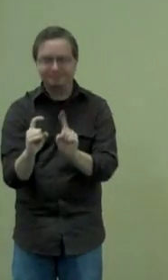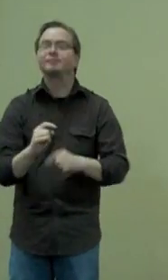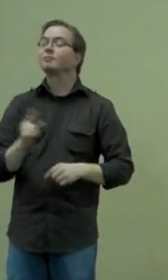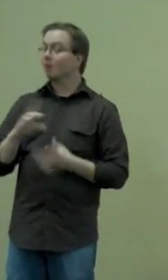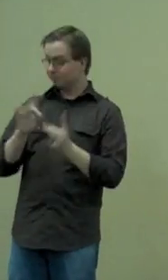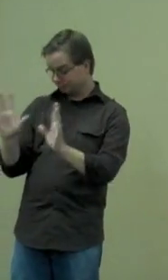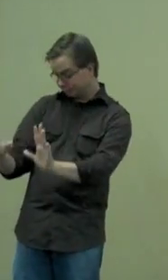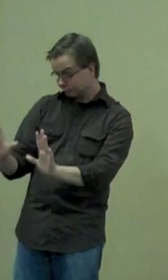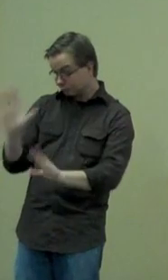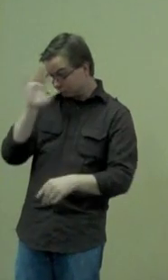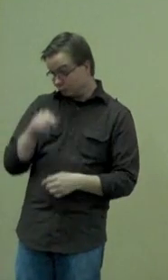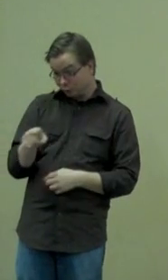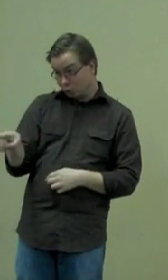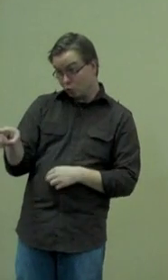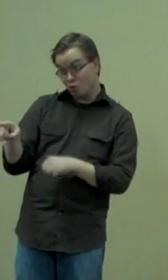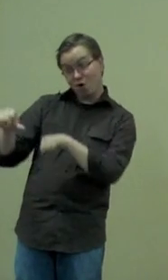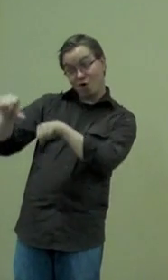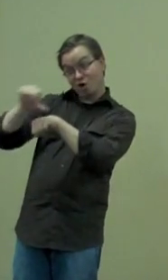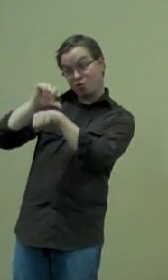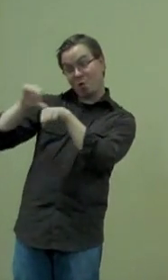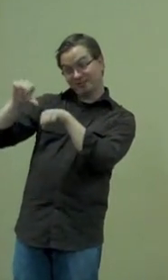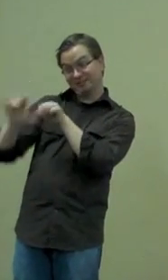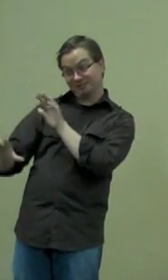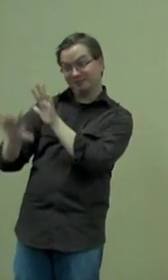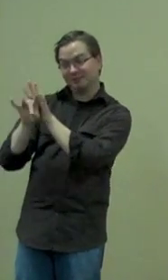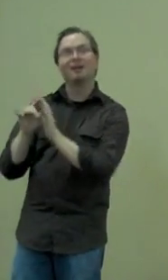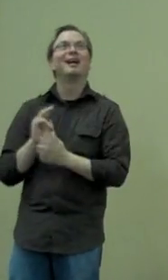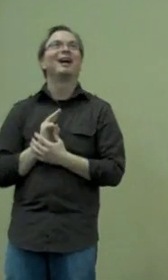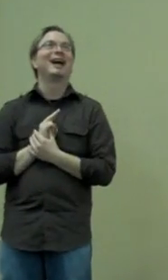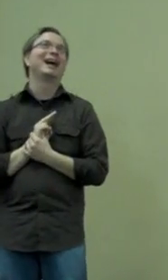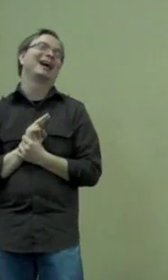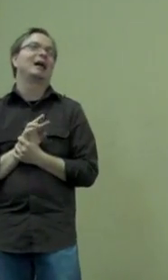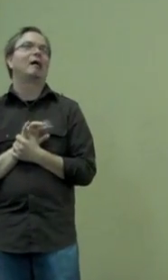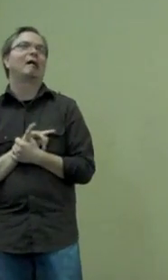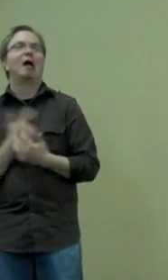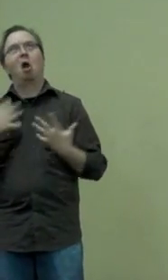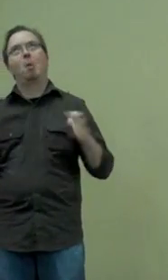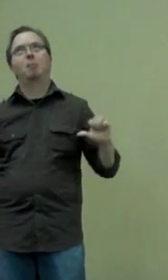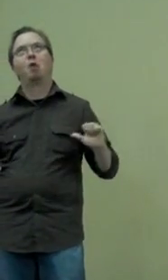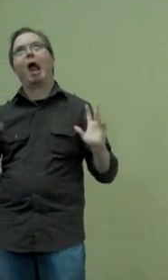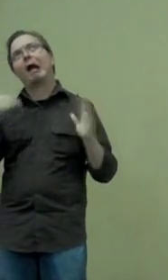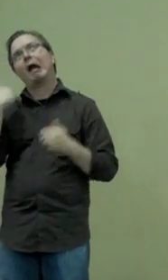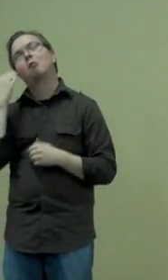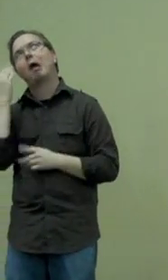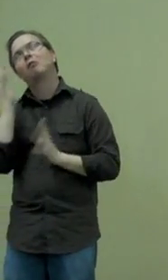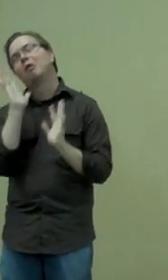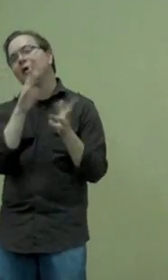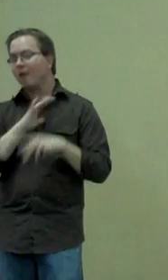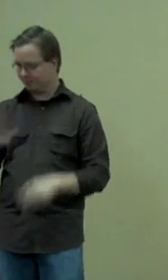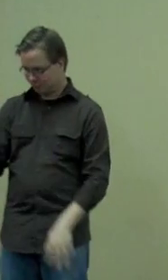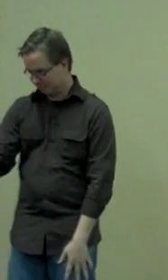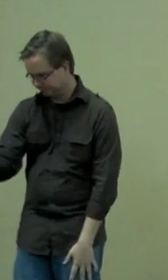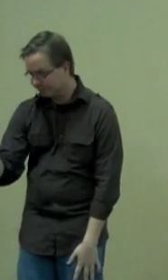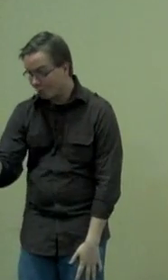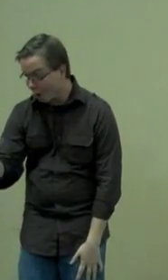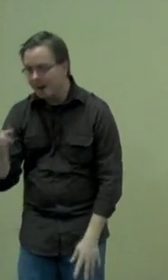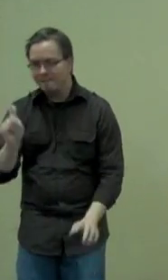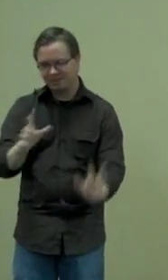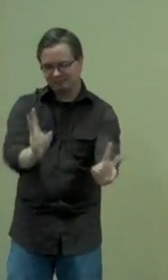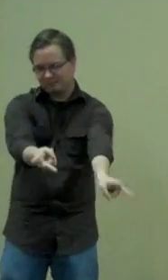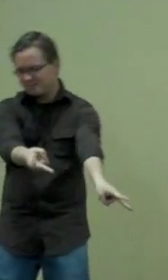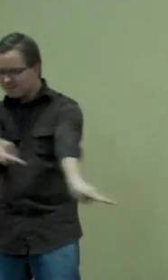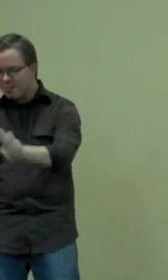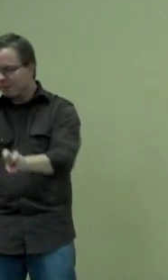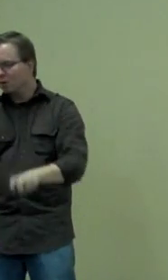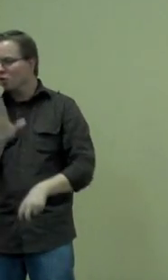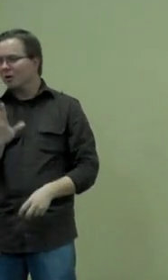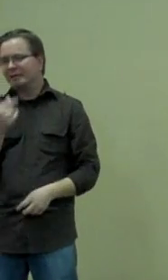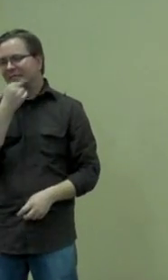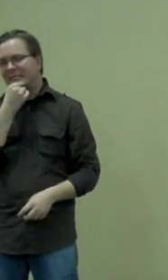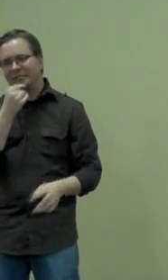Now if you've never been at Jesus Camp when they call you child of god, you are fucked.